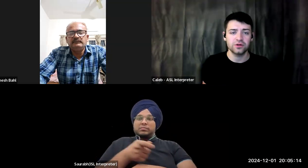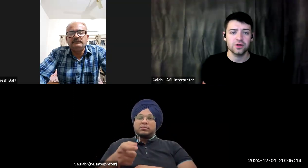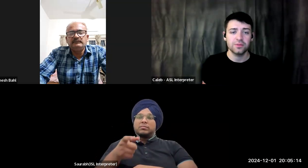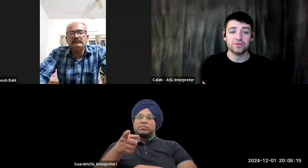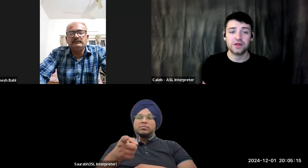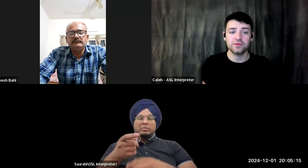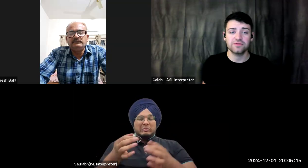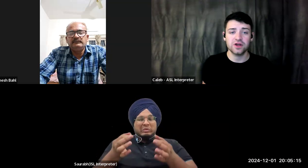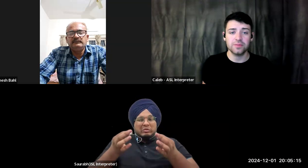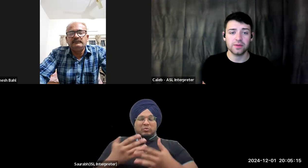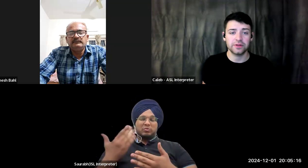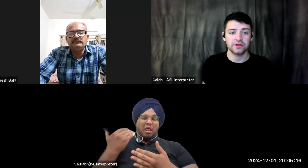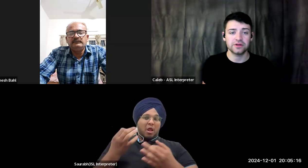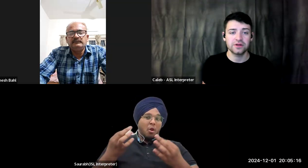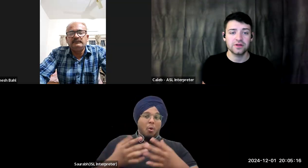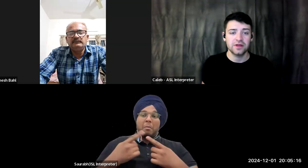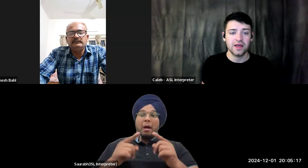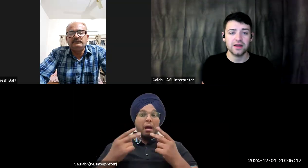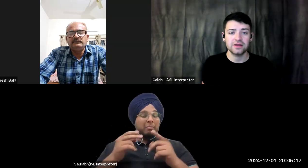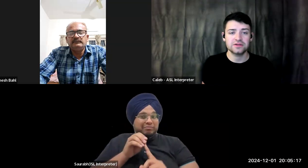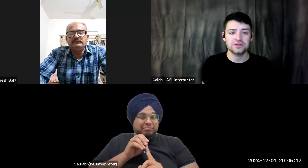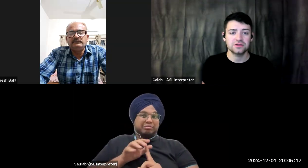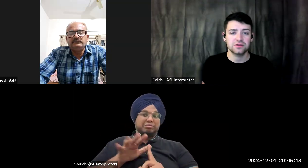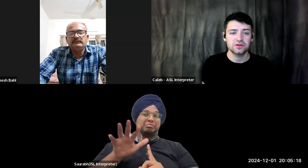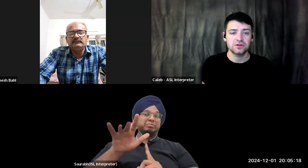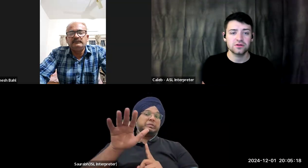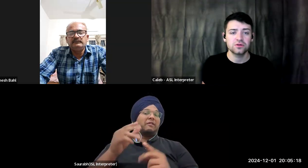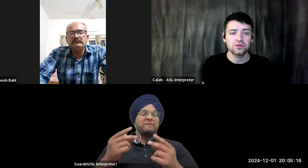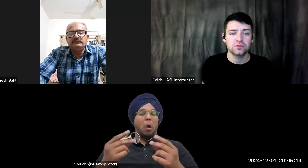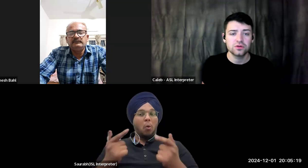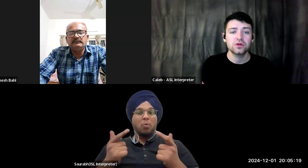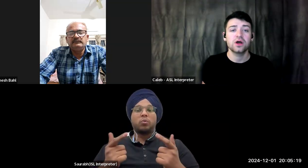But it's becoming very popular. And it